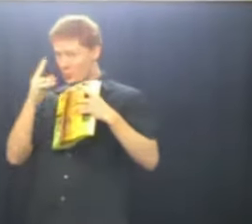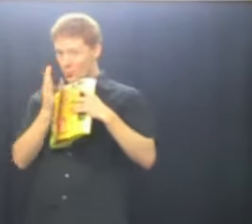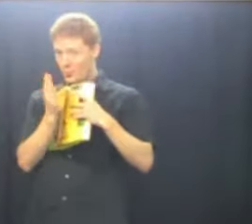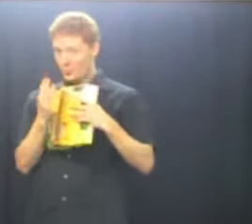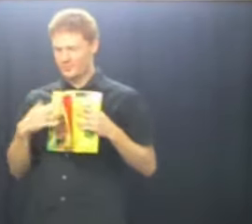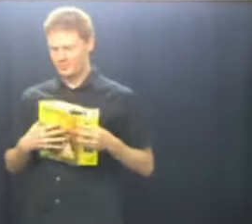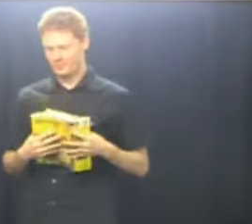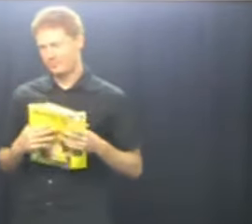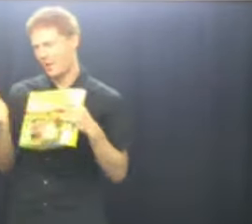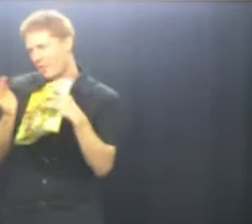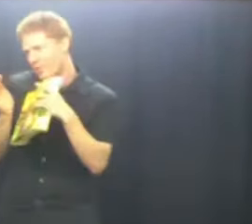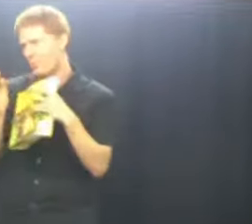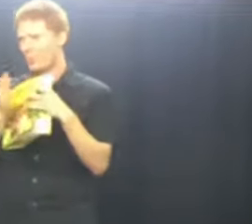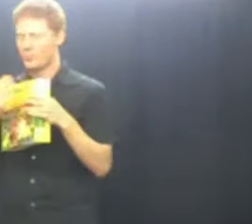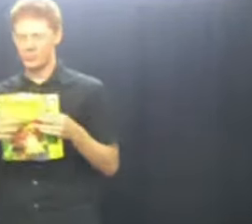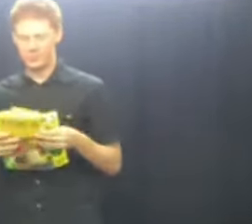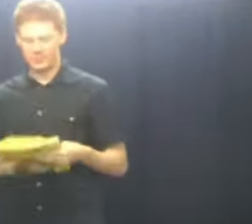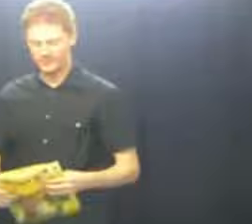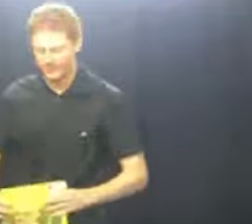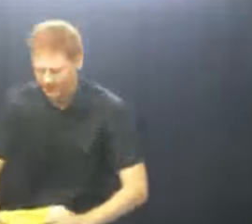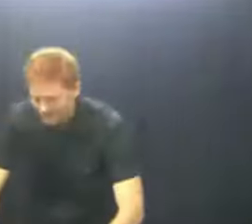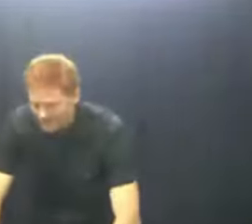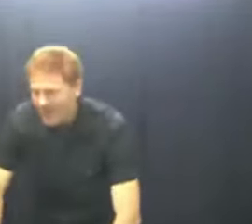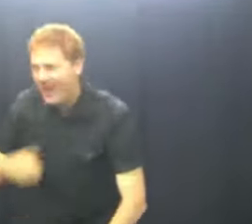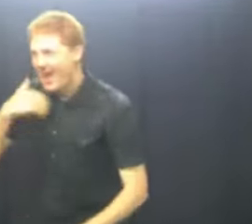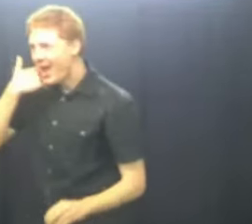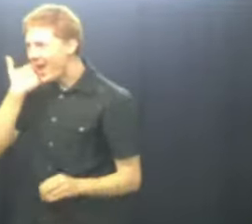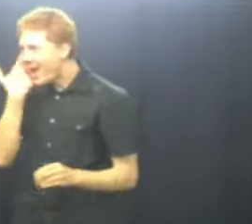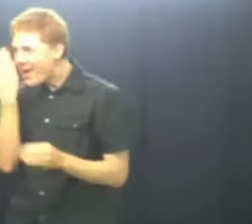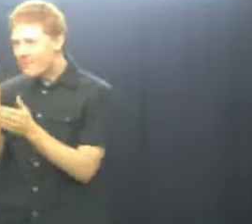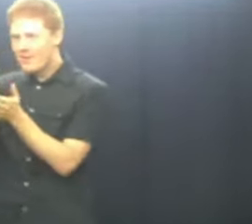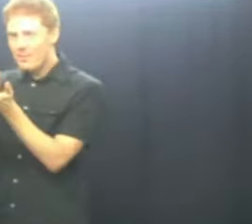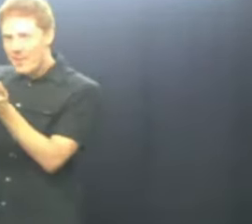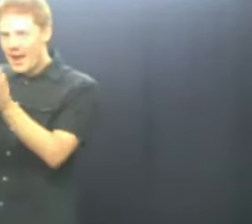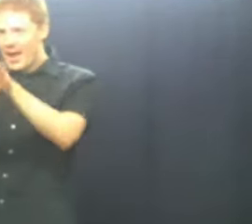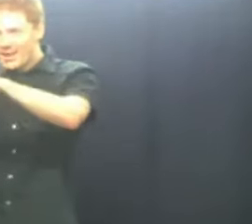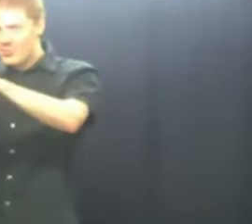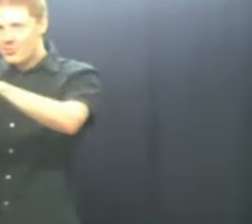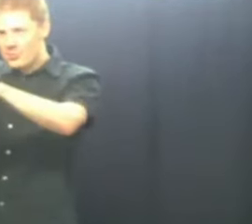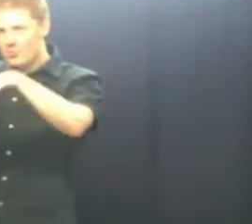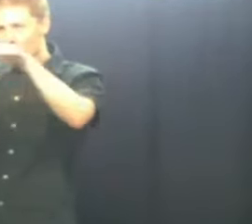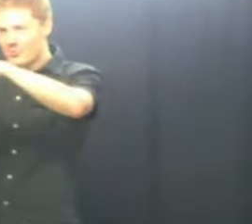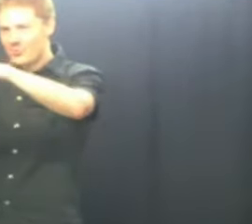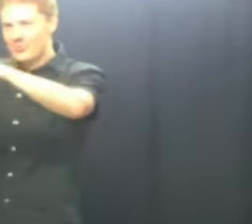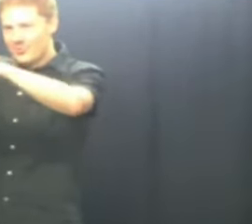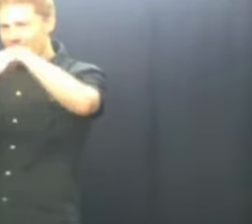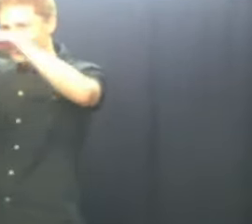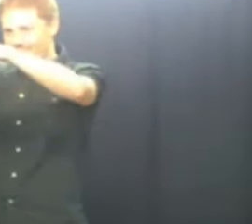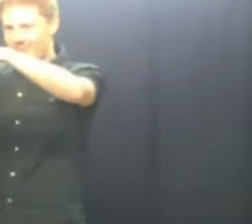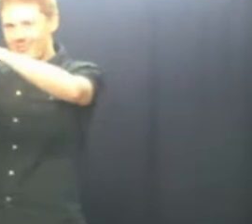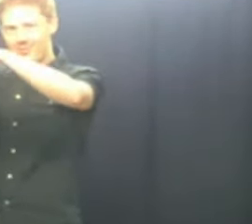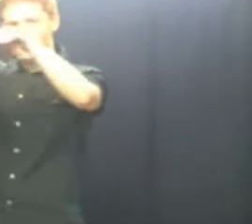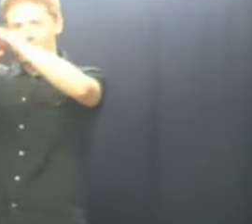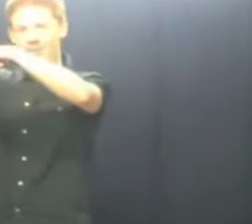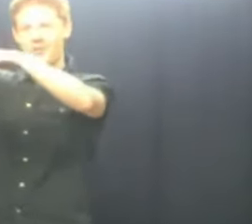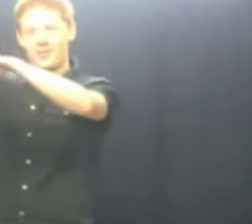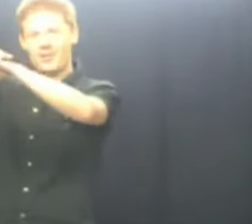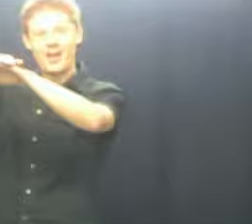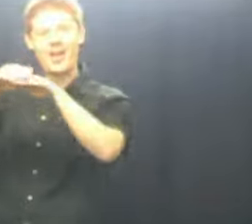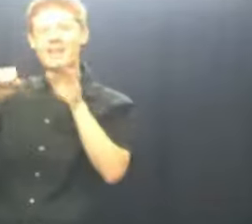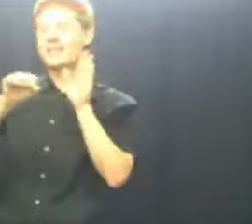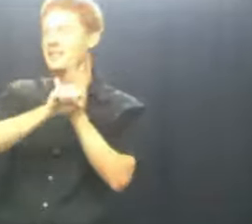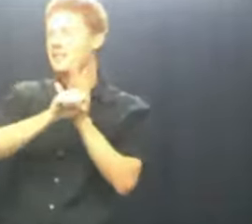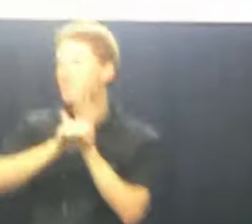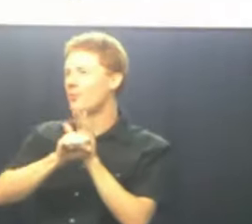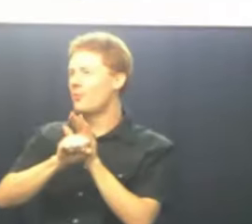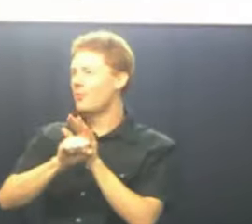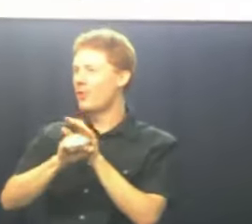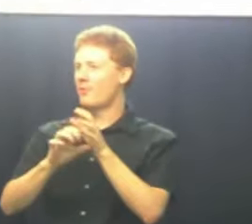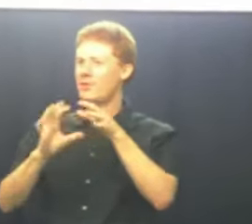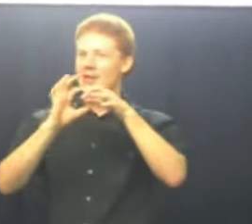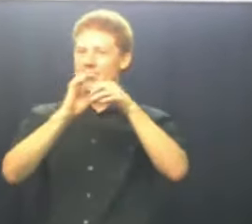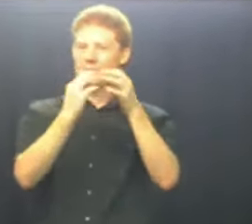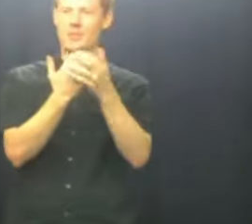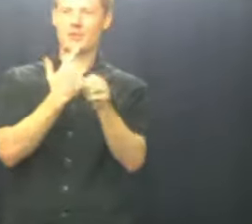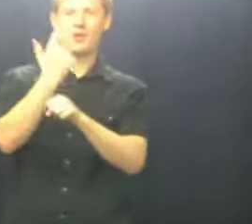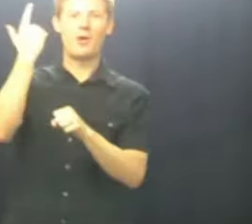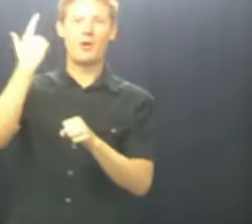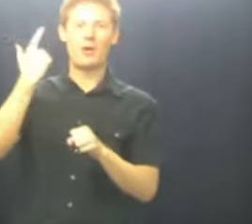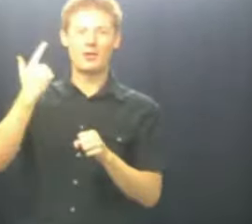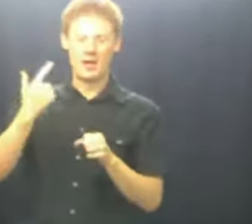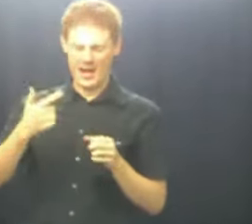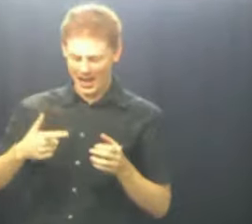2 books interweaved. Every page on top of the other all these symbolise our relationship with God